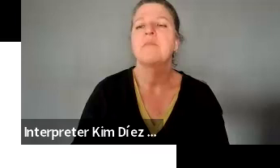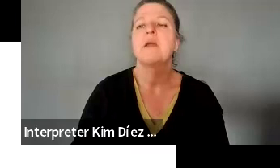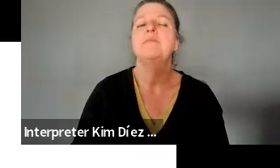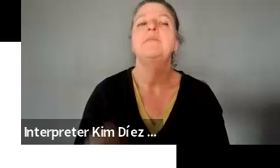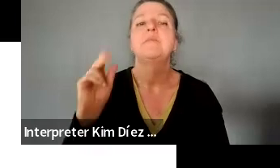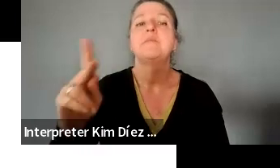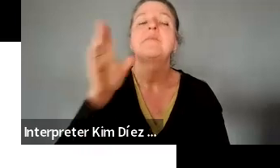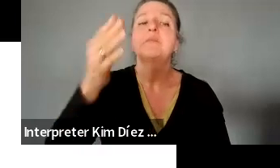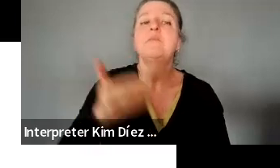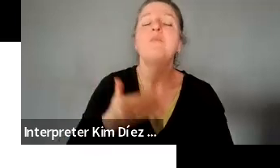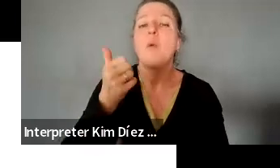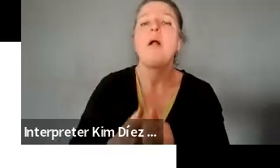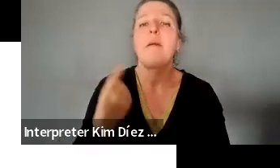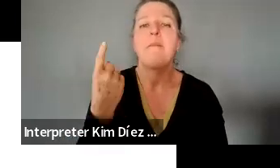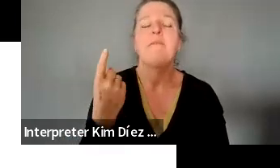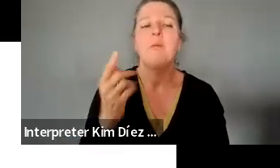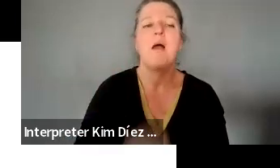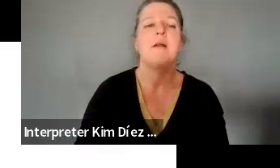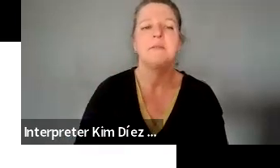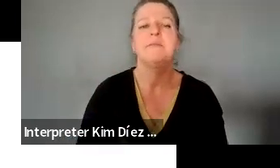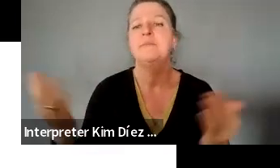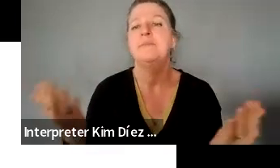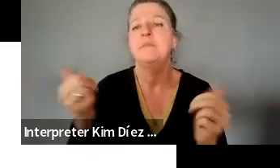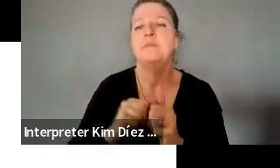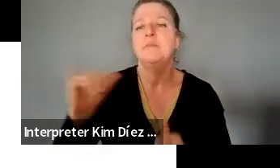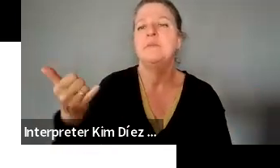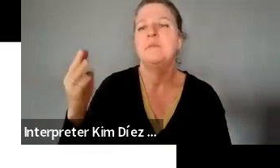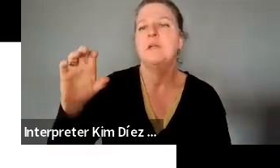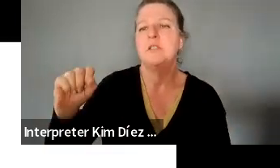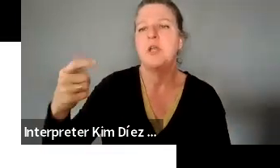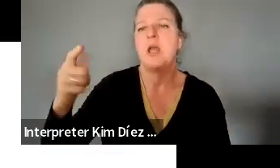I'm here with James Glapa-Grossklag, Liz Yata,